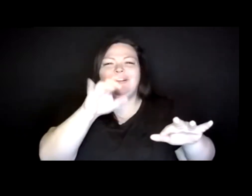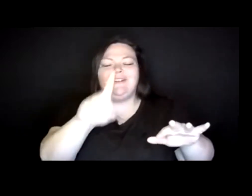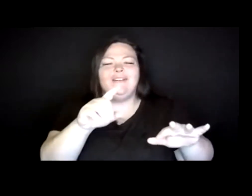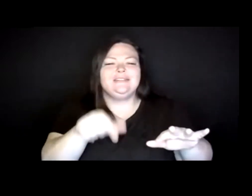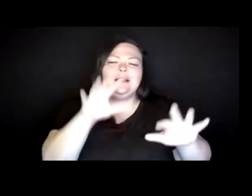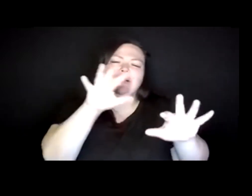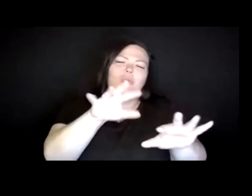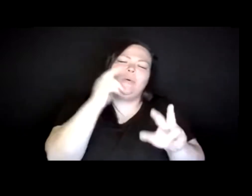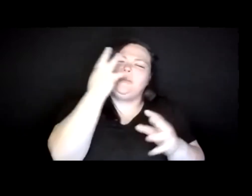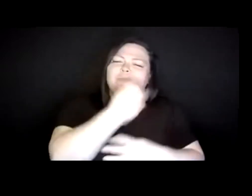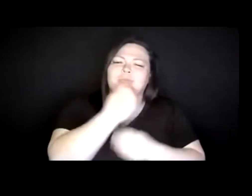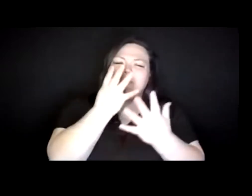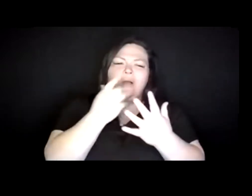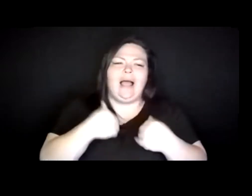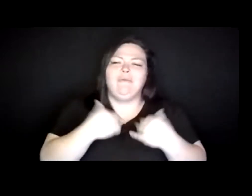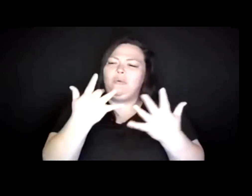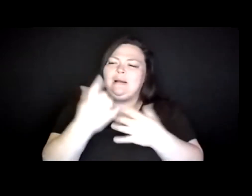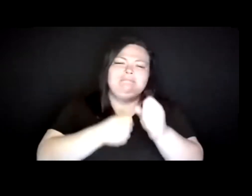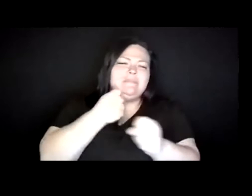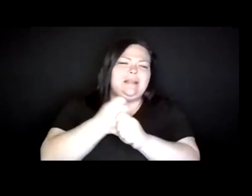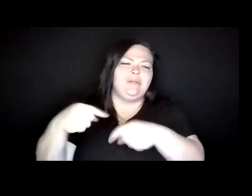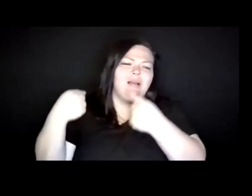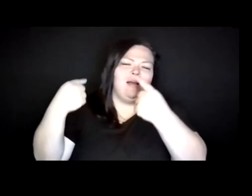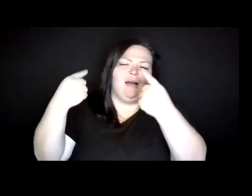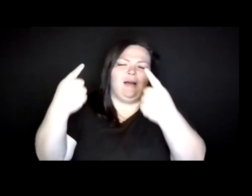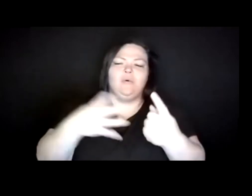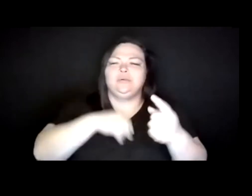I’ve waited years for a snow like this.//